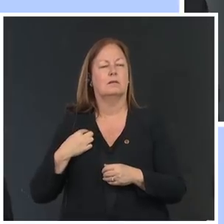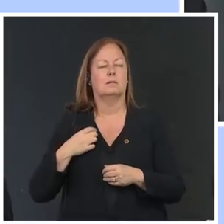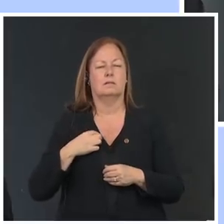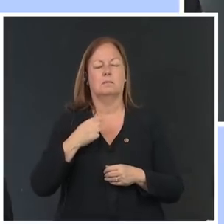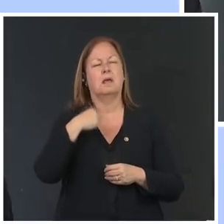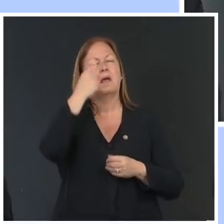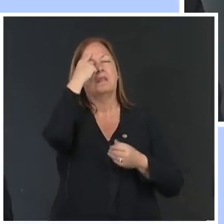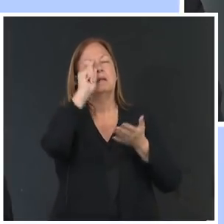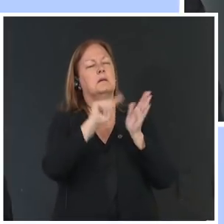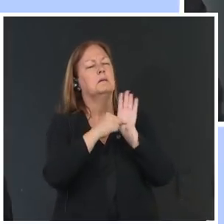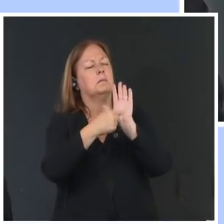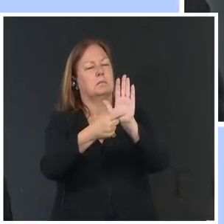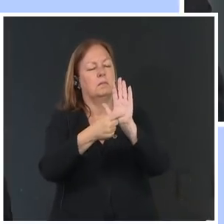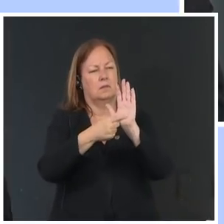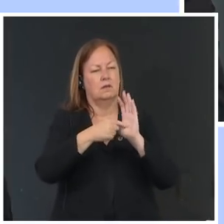inferent and thus you may be inclined